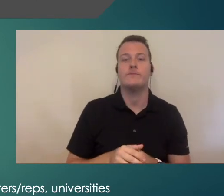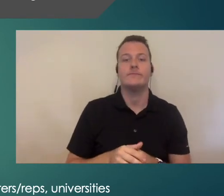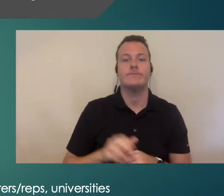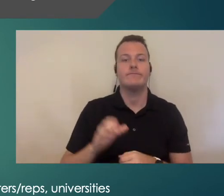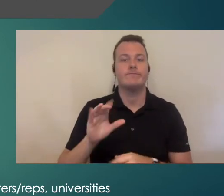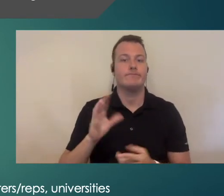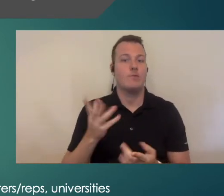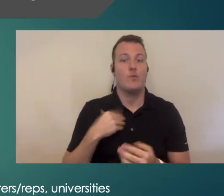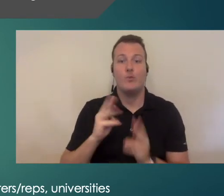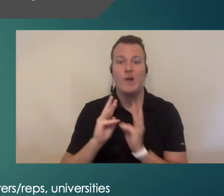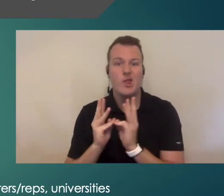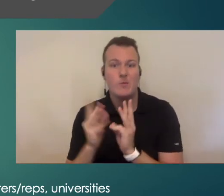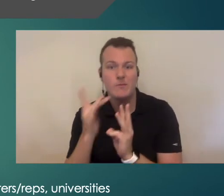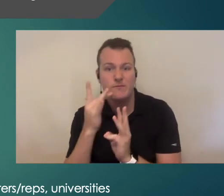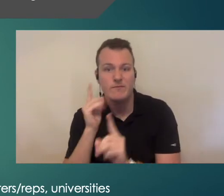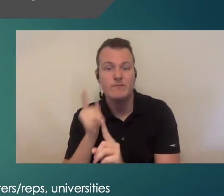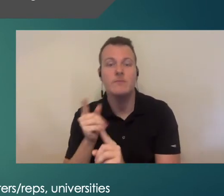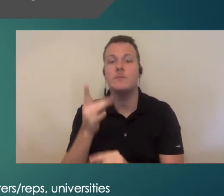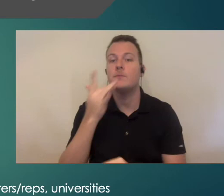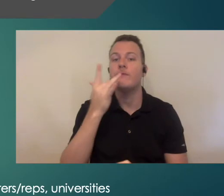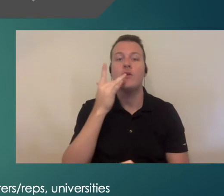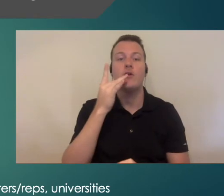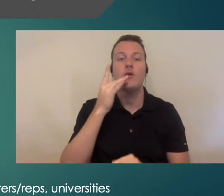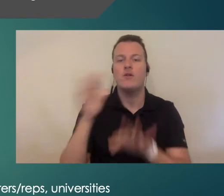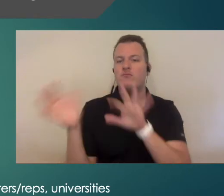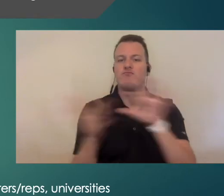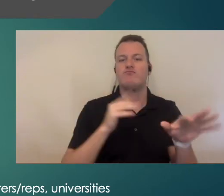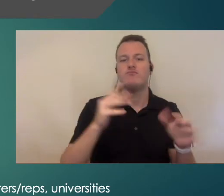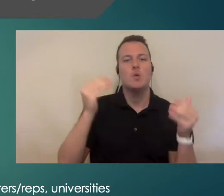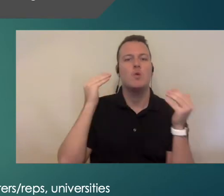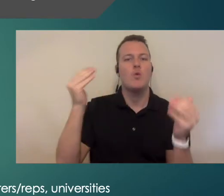climate area, or do you want to go someplace that you've never experienced